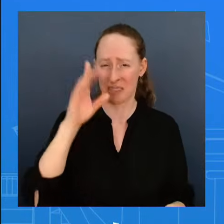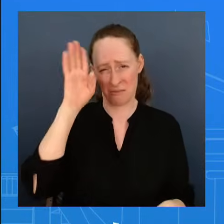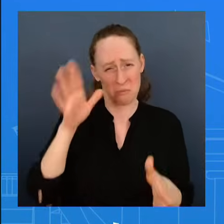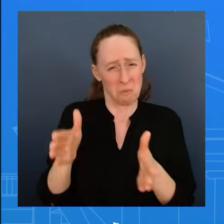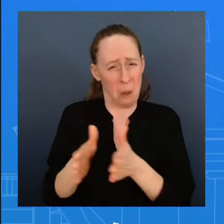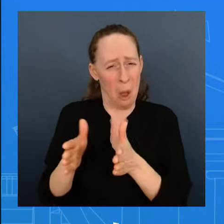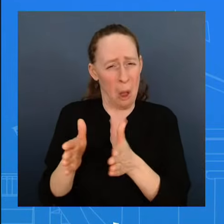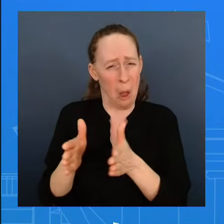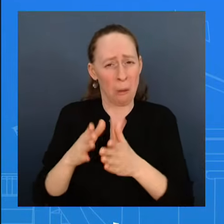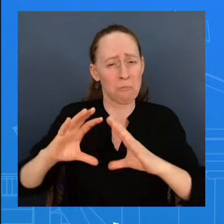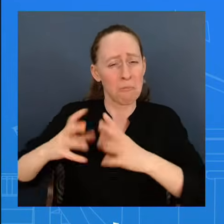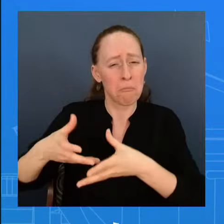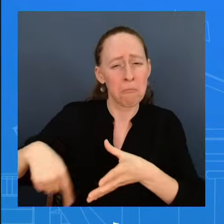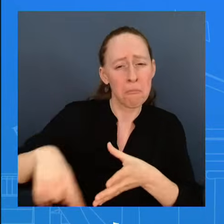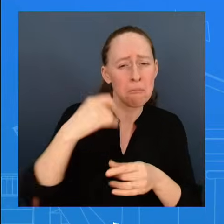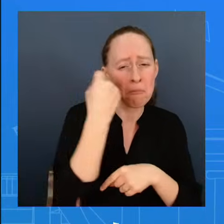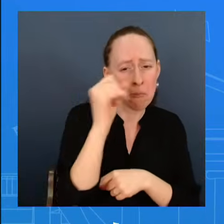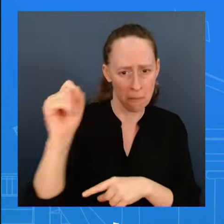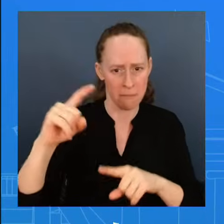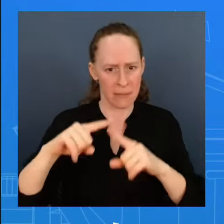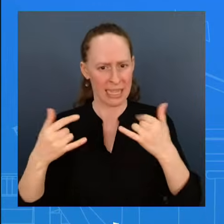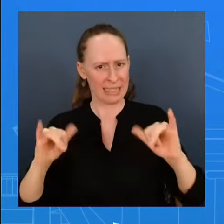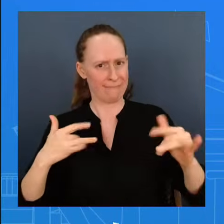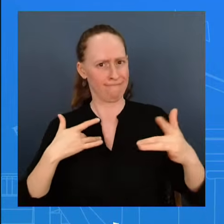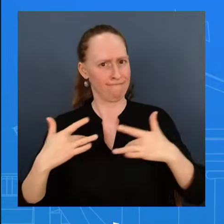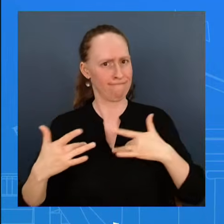or disrupt the academic experience that students have.